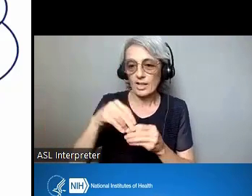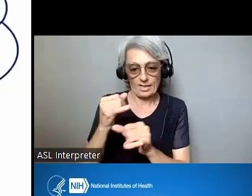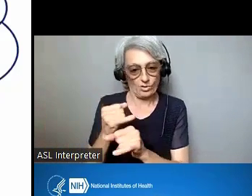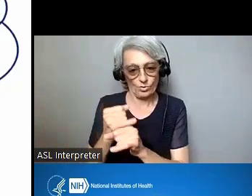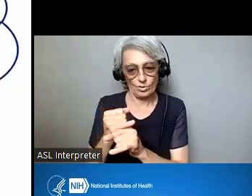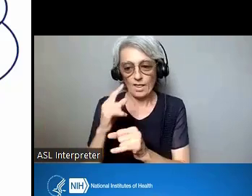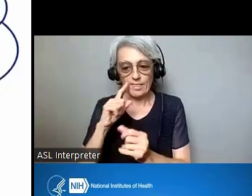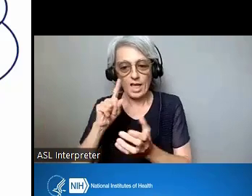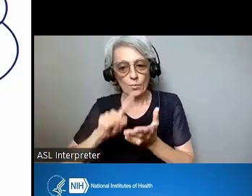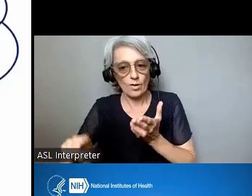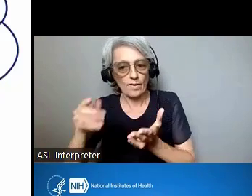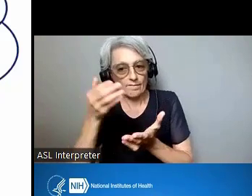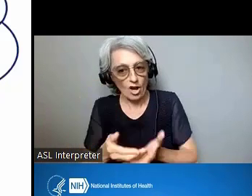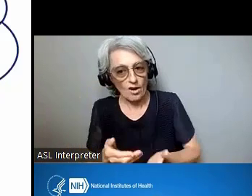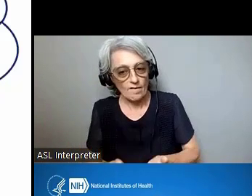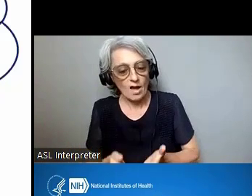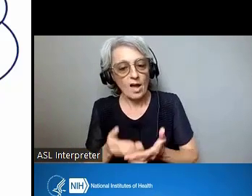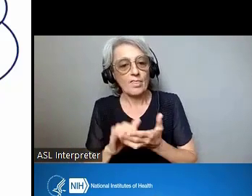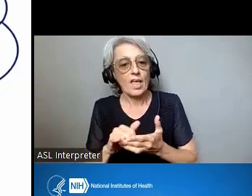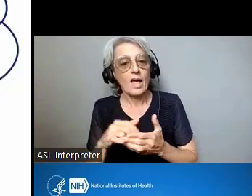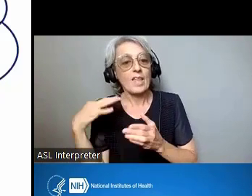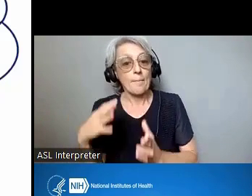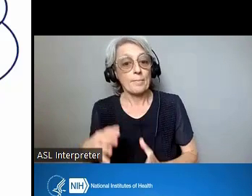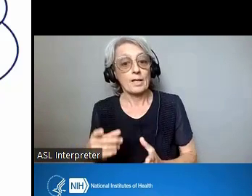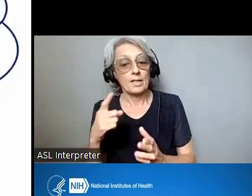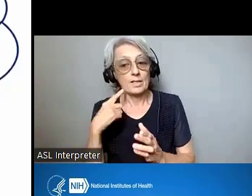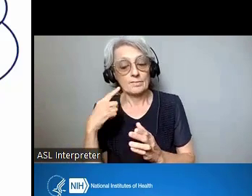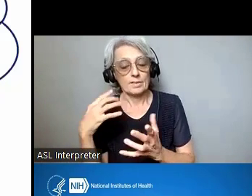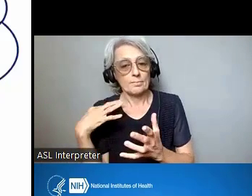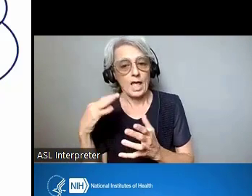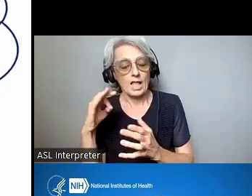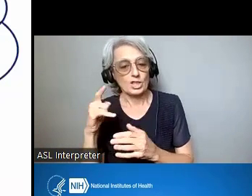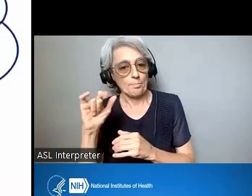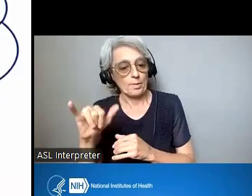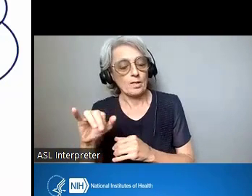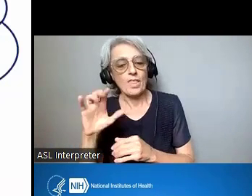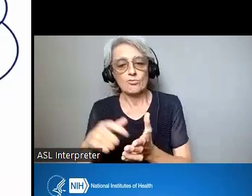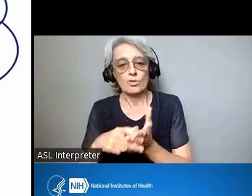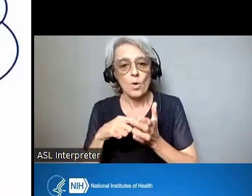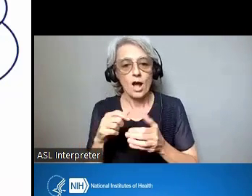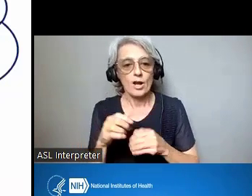of the applicant institution is required. This letter is uploaded as a PDF file